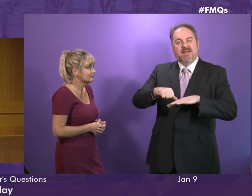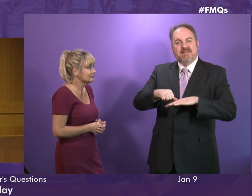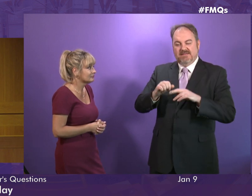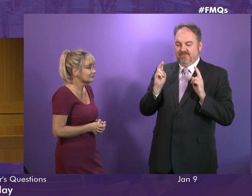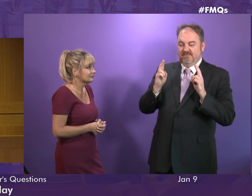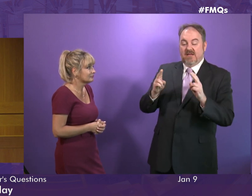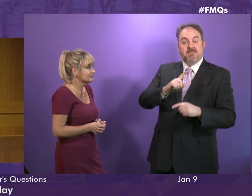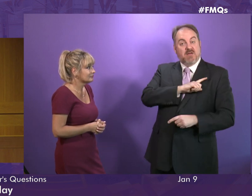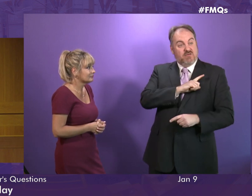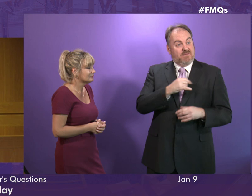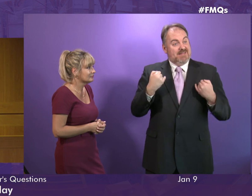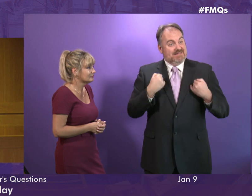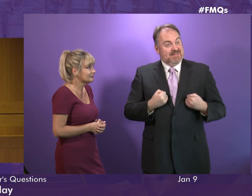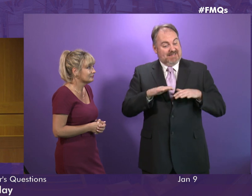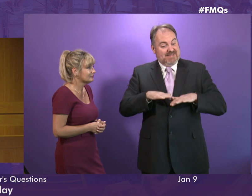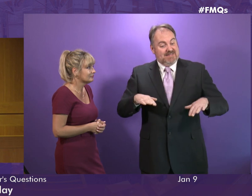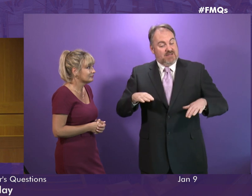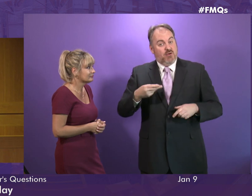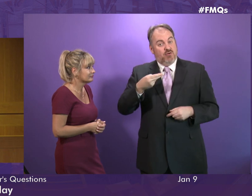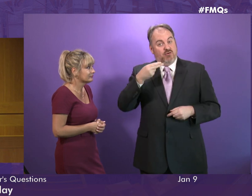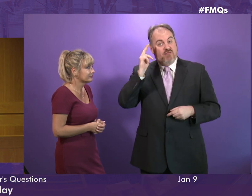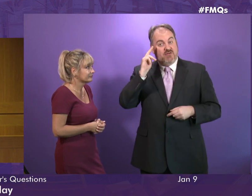debacle around the sick kids hospital and the neurology centre.